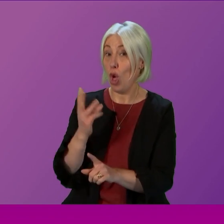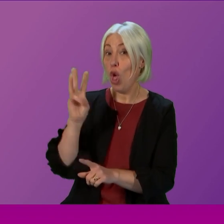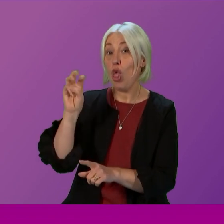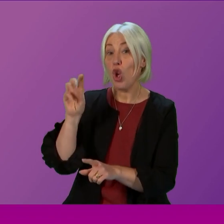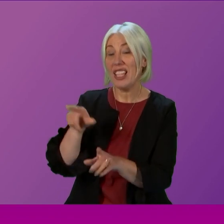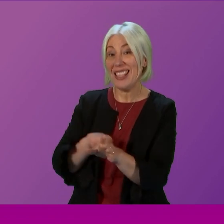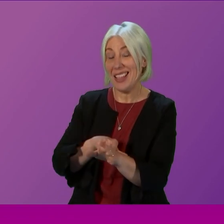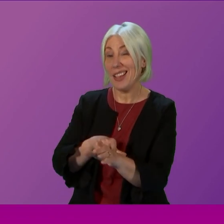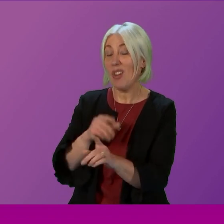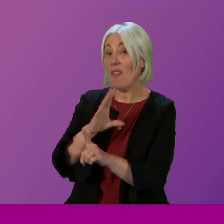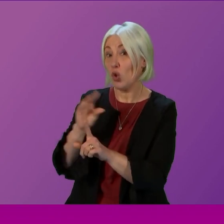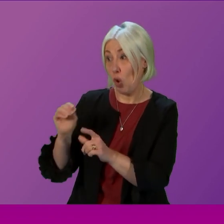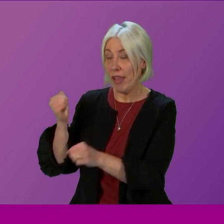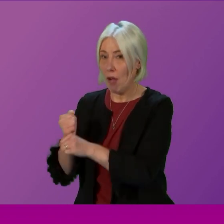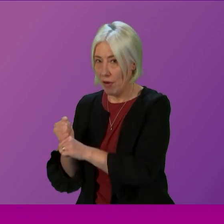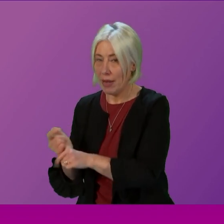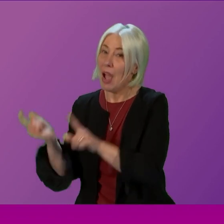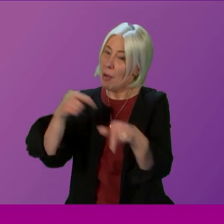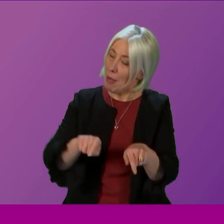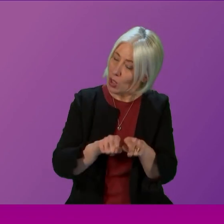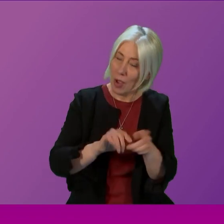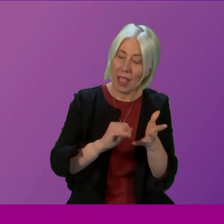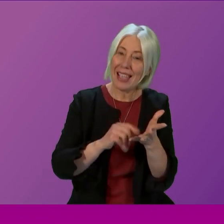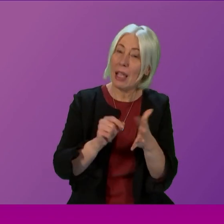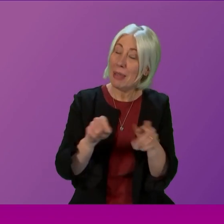of the Scottish National Party Government that Scotland’s inequalities remain greater.